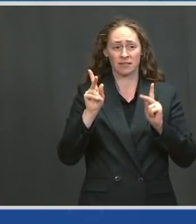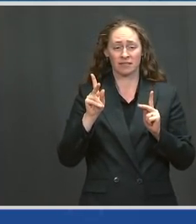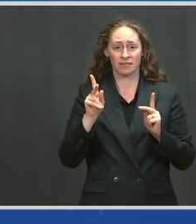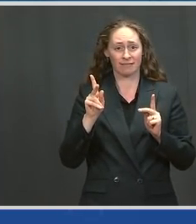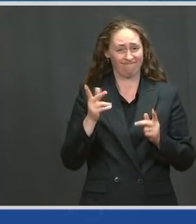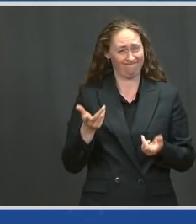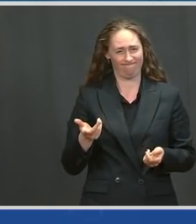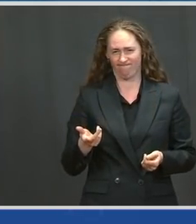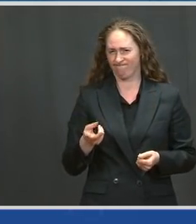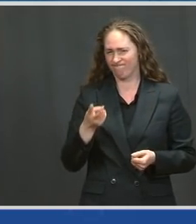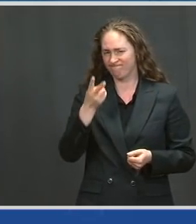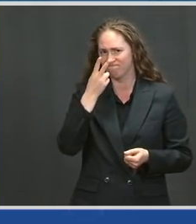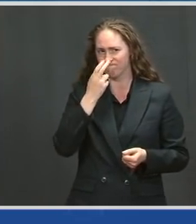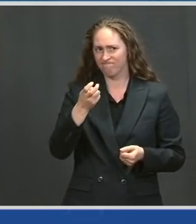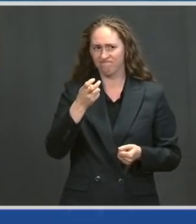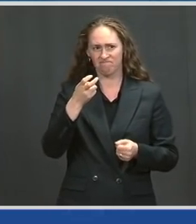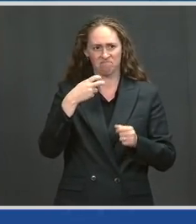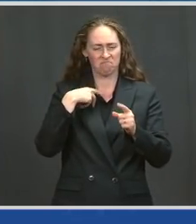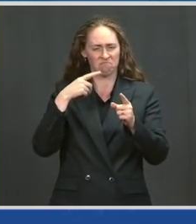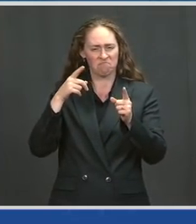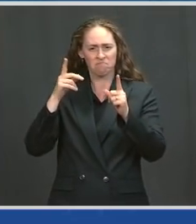Based on studies records and accounts,